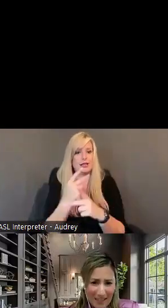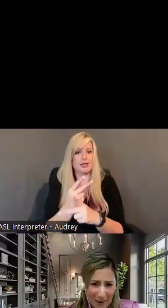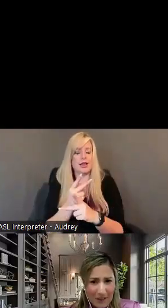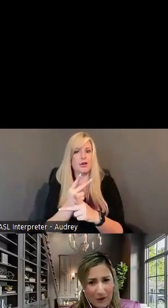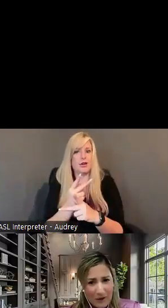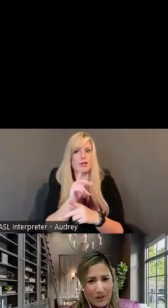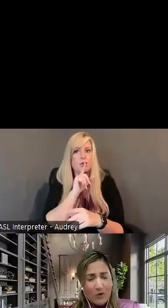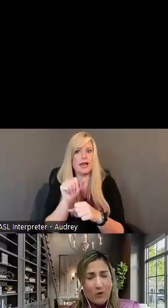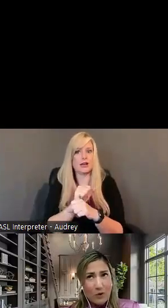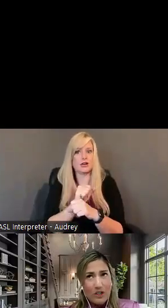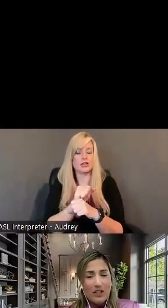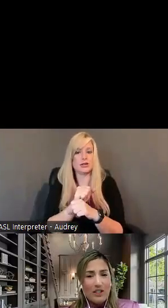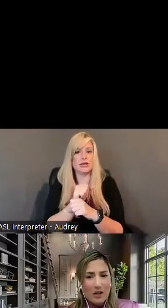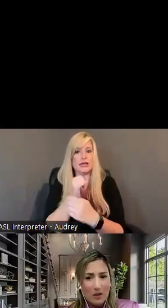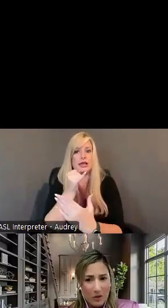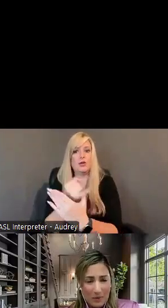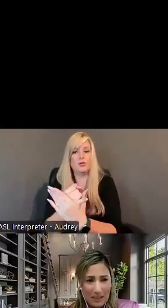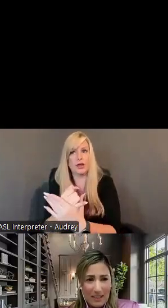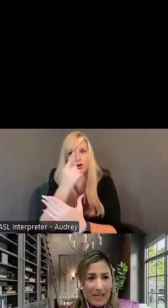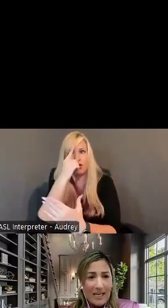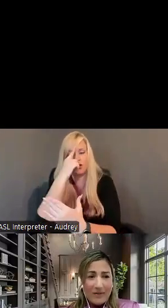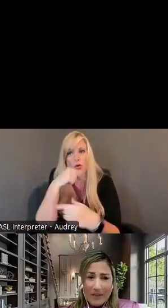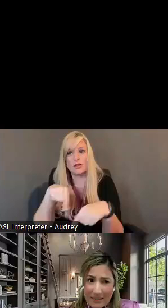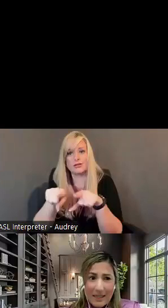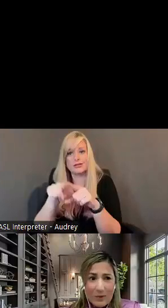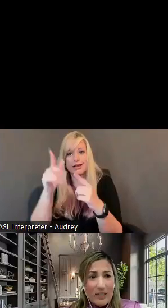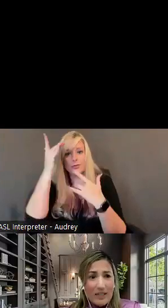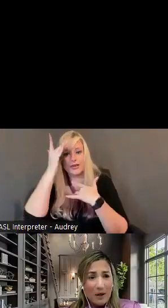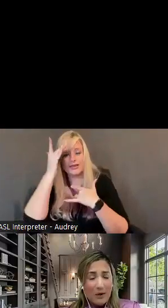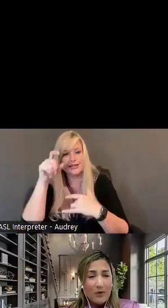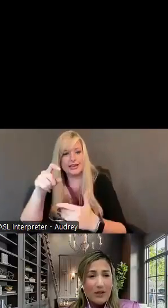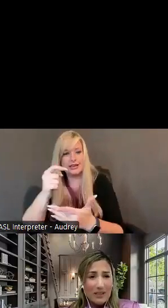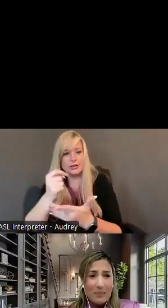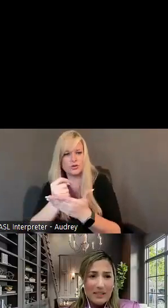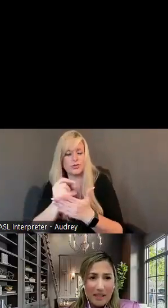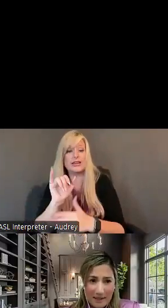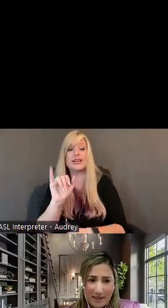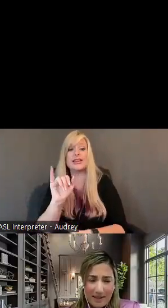same illness for which they sought treatment. If that sounds like a mouthful, it's because it is,